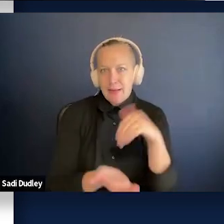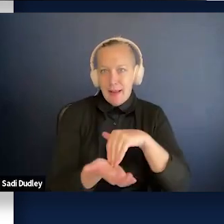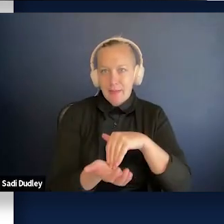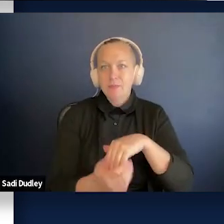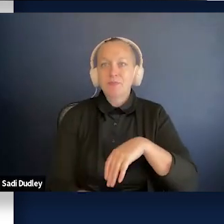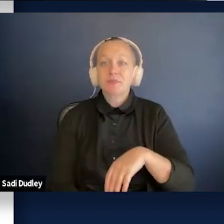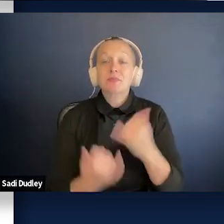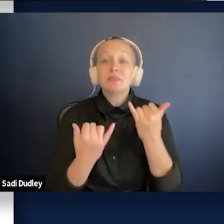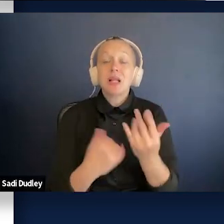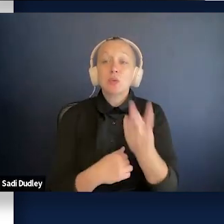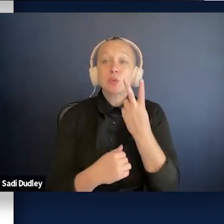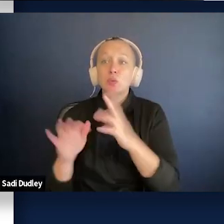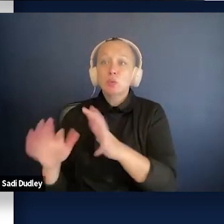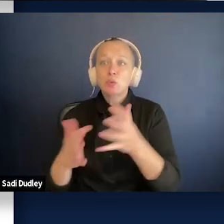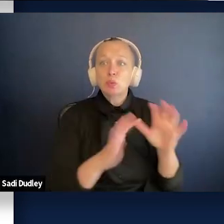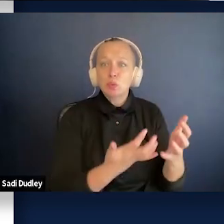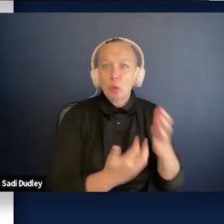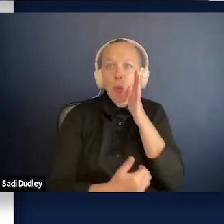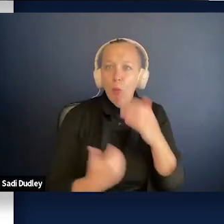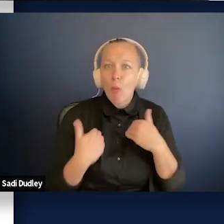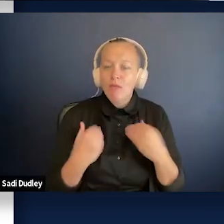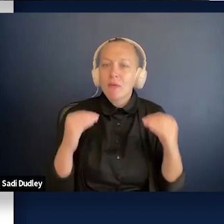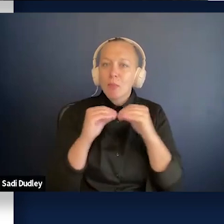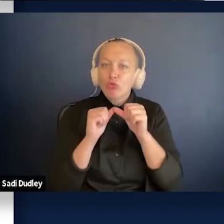Lung, liver, and kidney disease that are far more common in adults with CP.